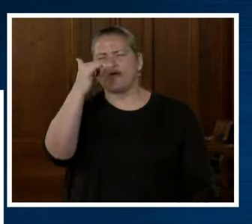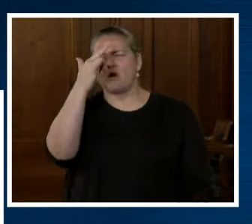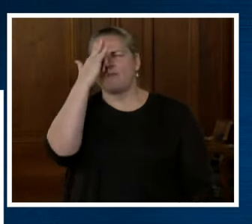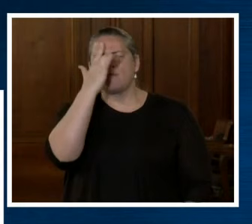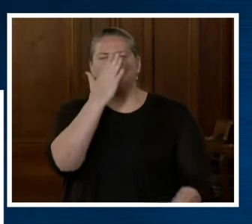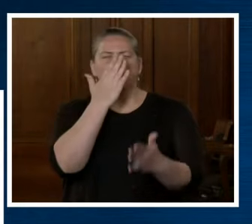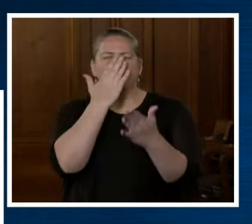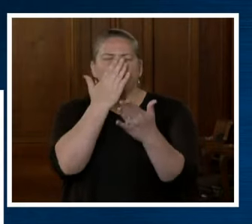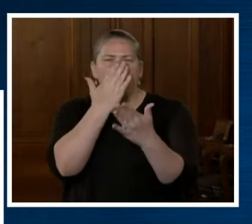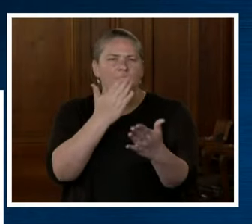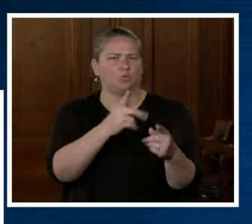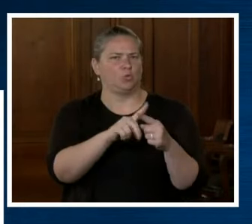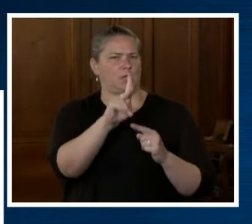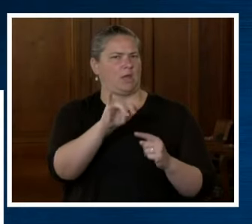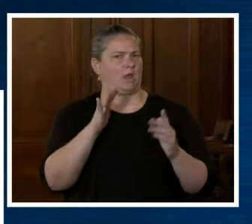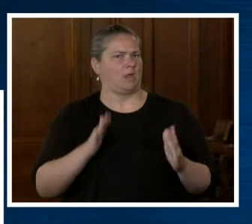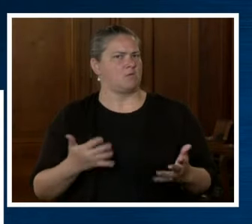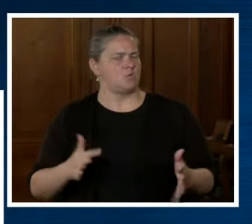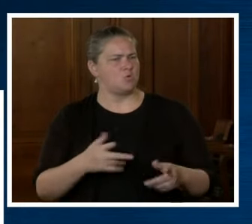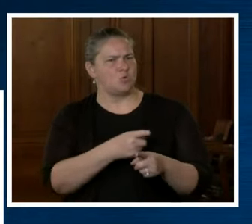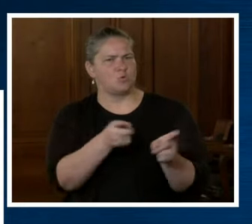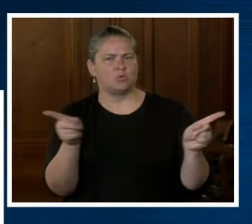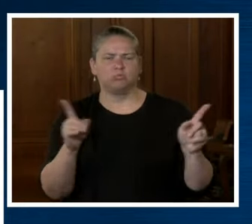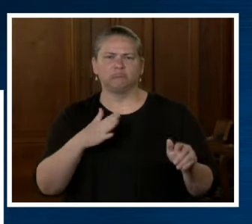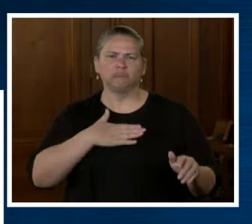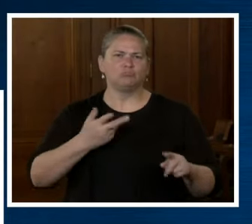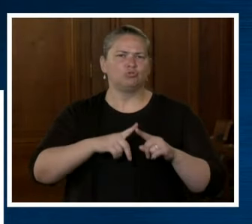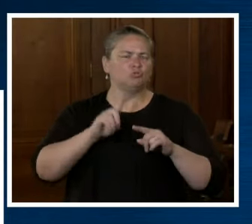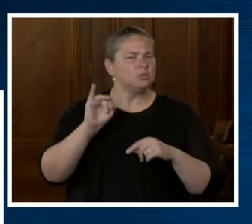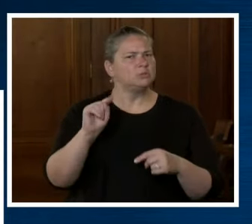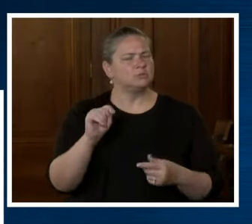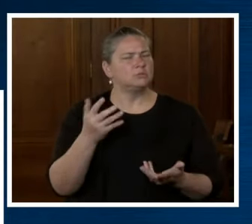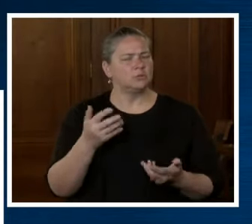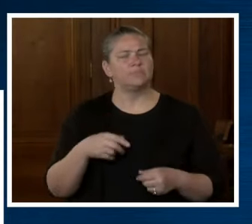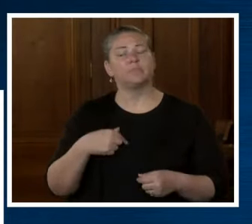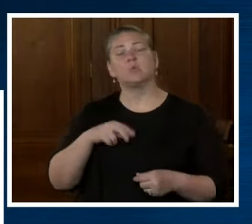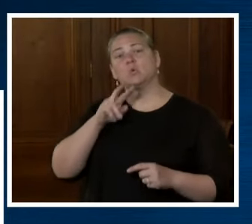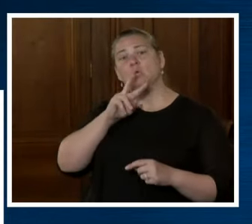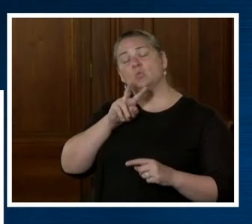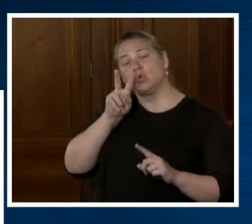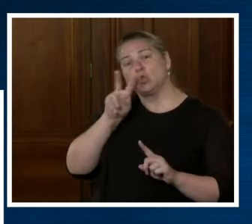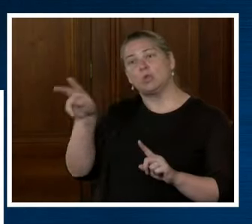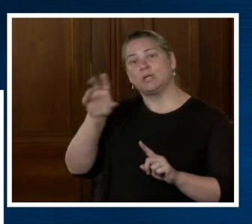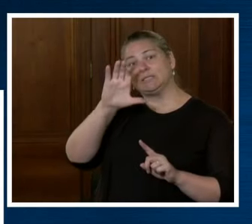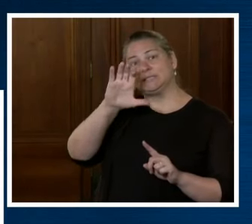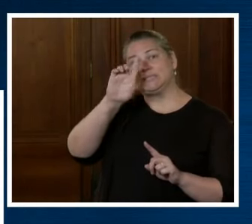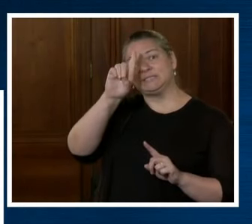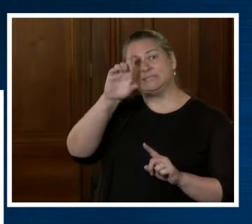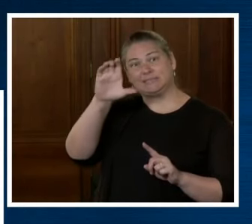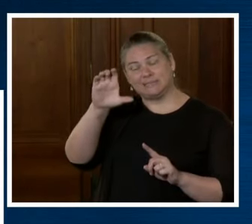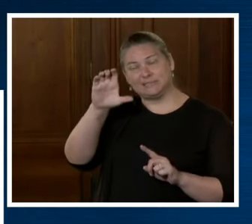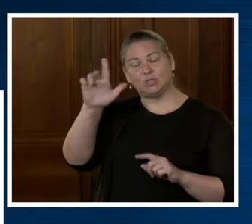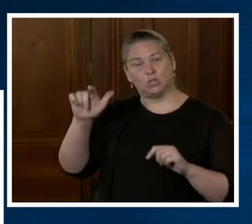RECOMMEND UP AND DOWN. SO THE ACTIONS WERE NOT JUST